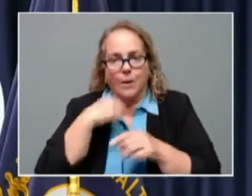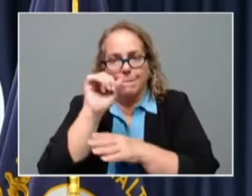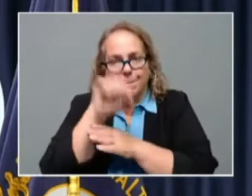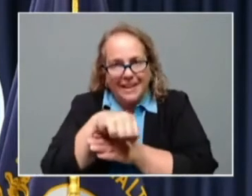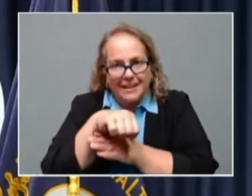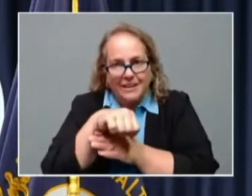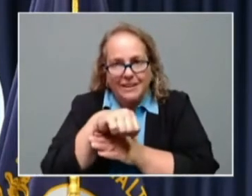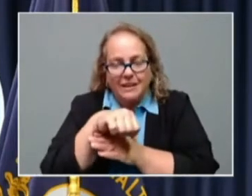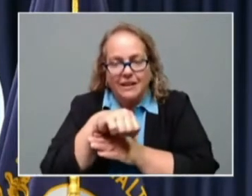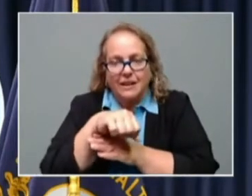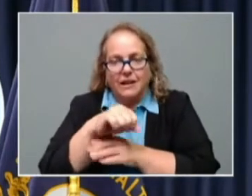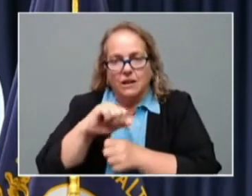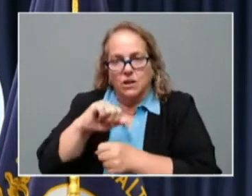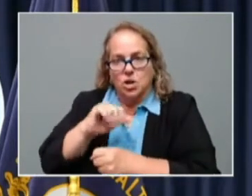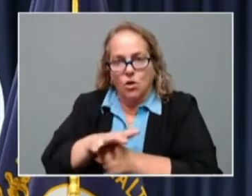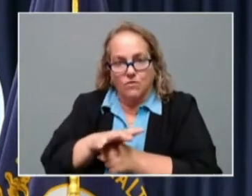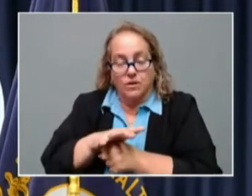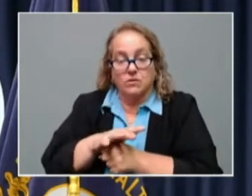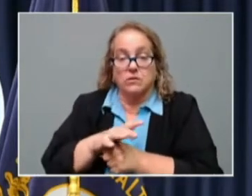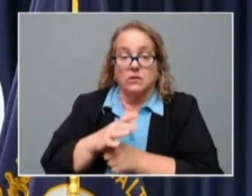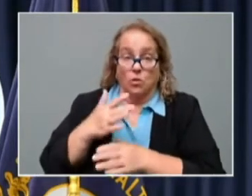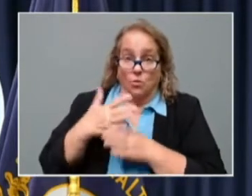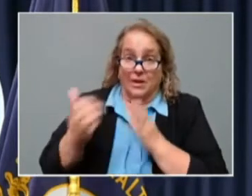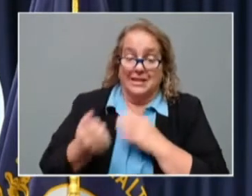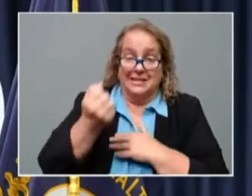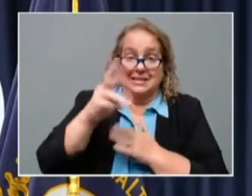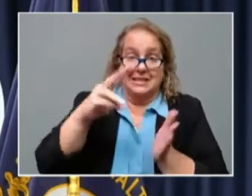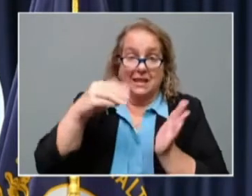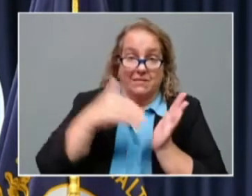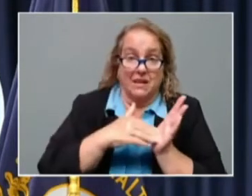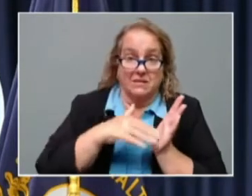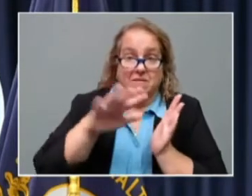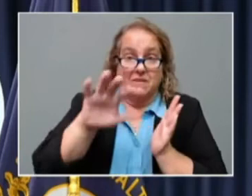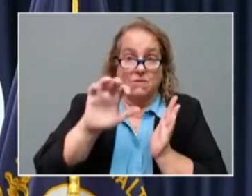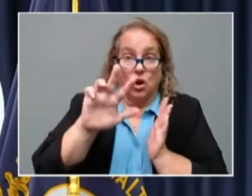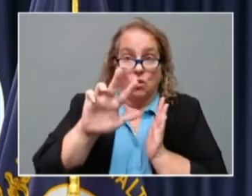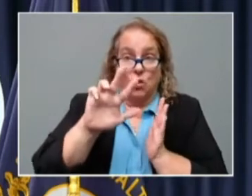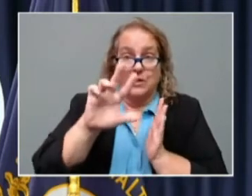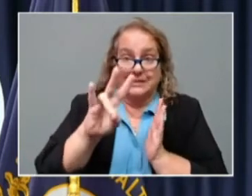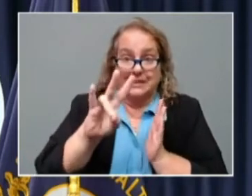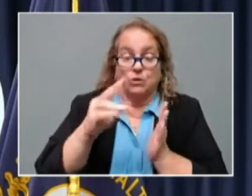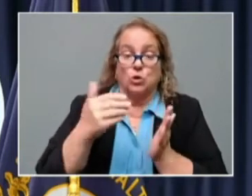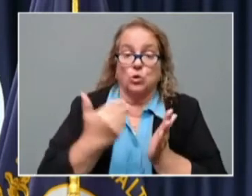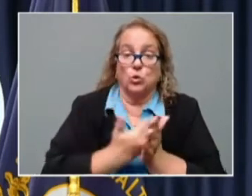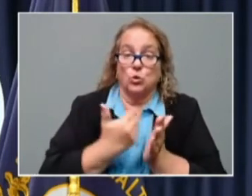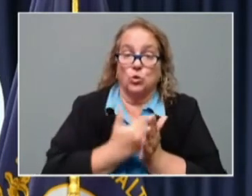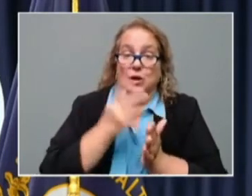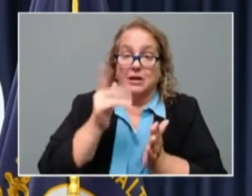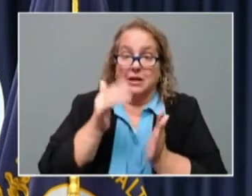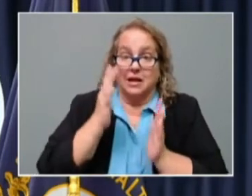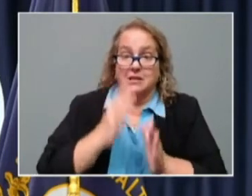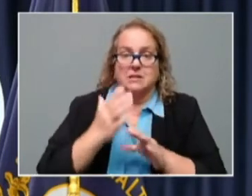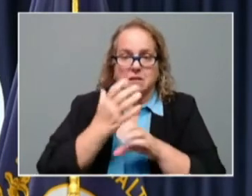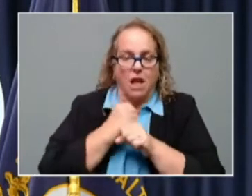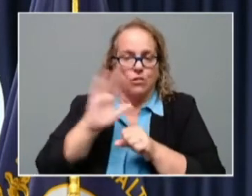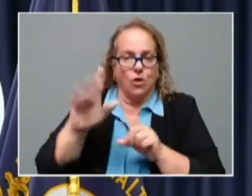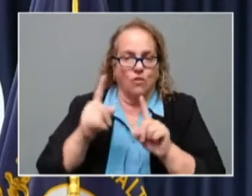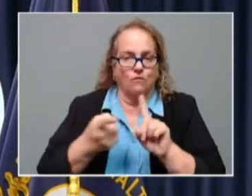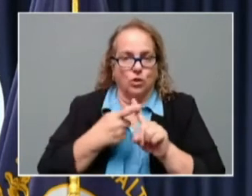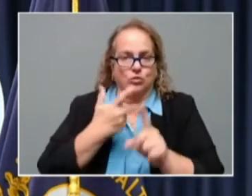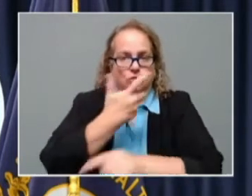weekend, 16,537 New Kentucky ins got their first shot of hope. That brings